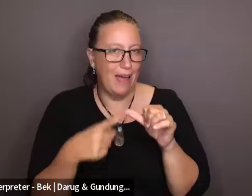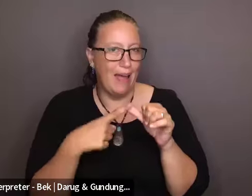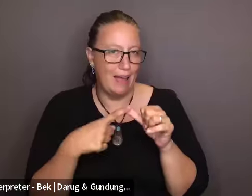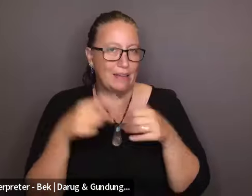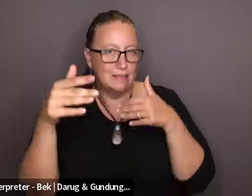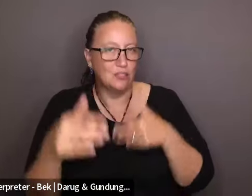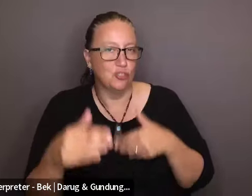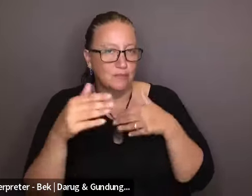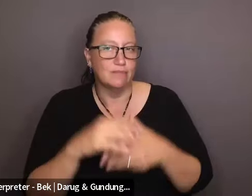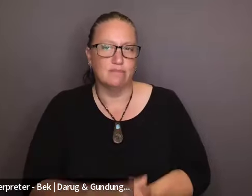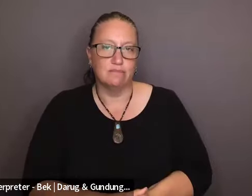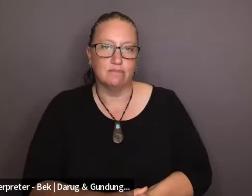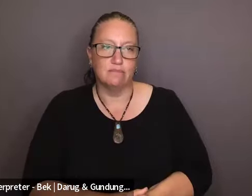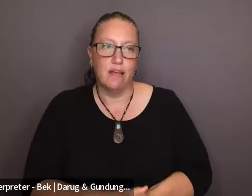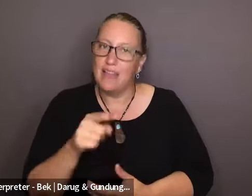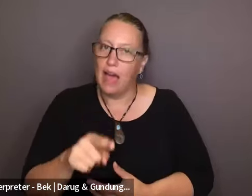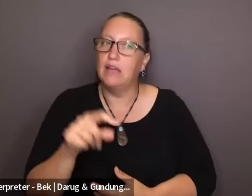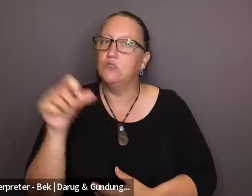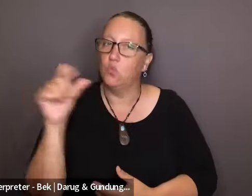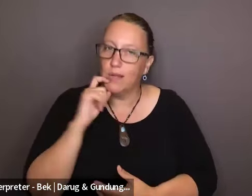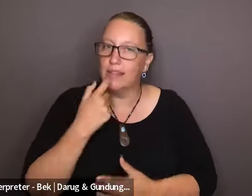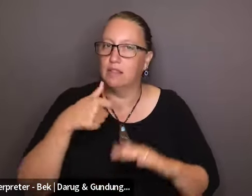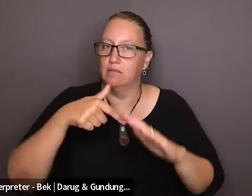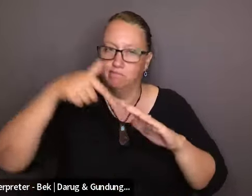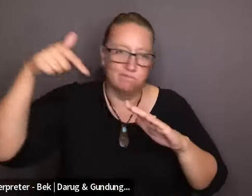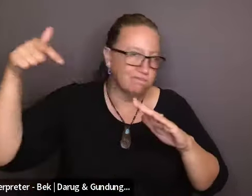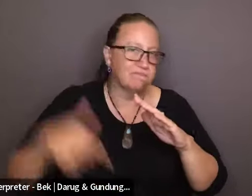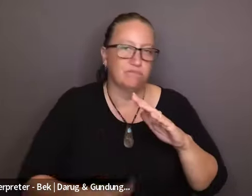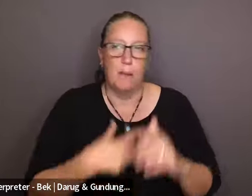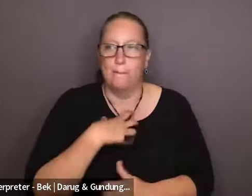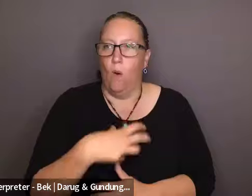the funding guidelines and the FAQs, and attending